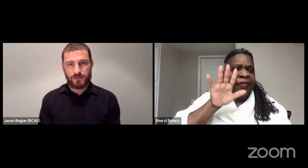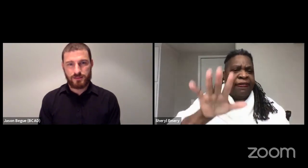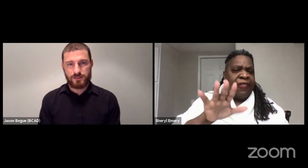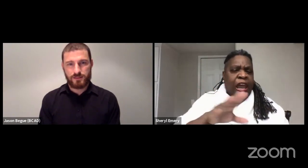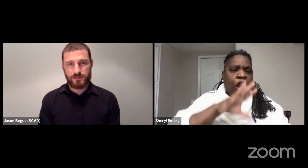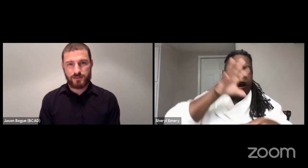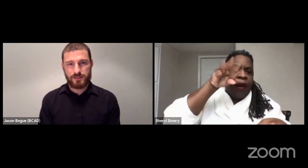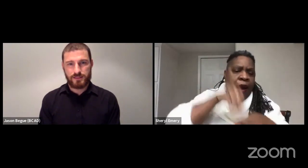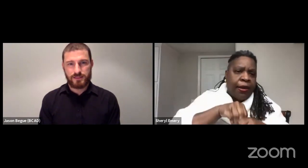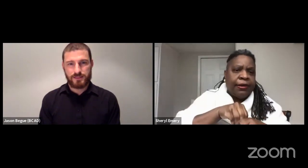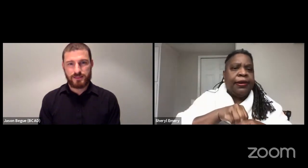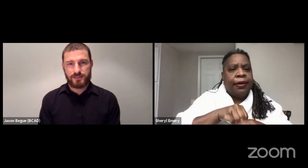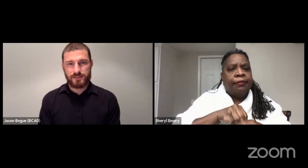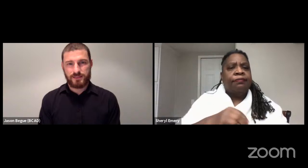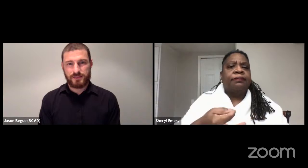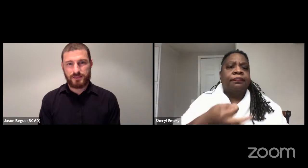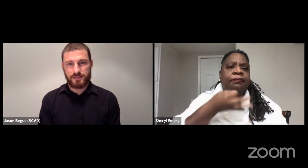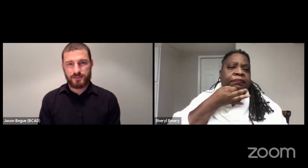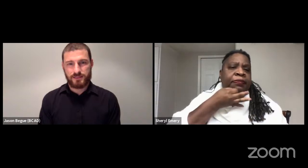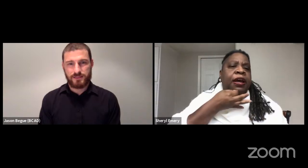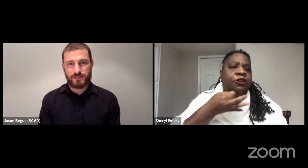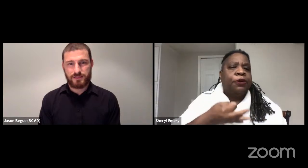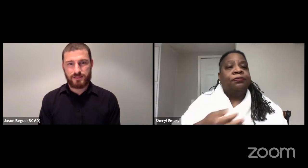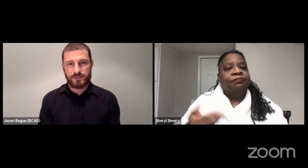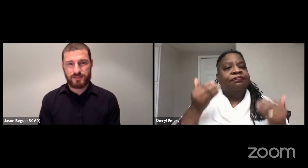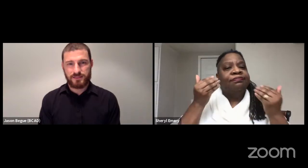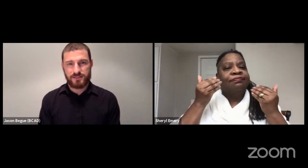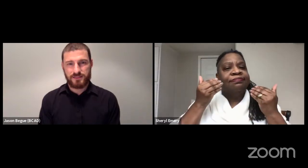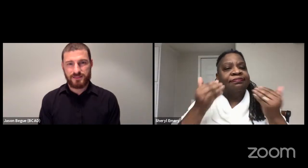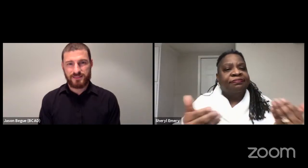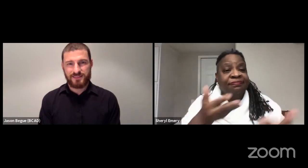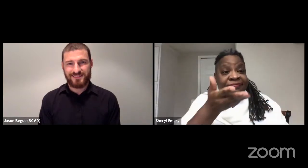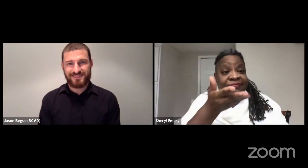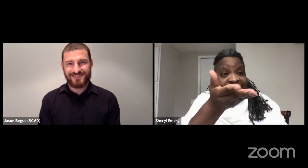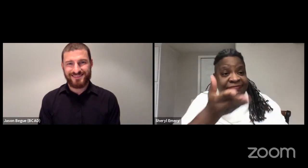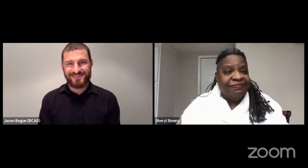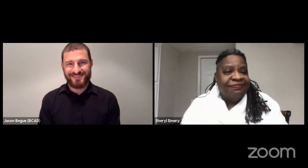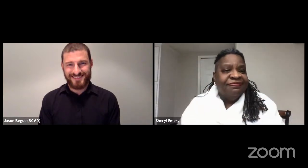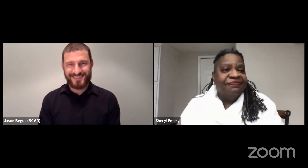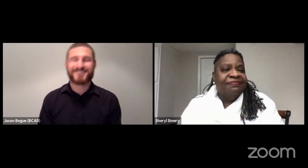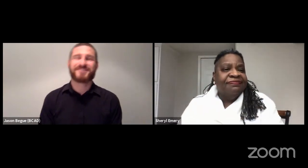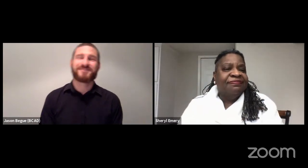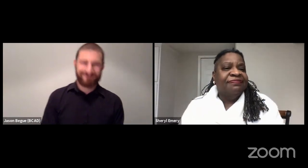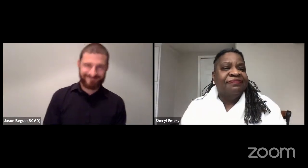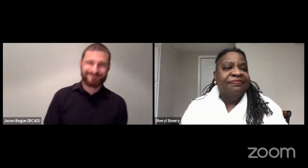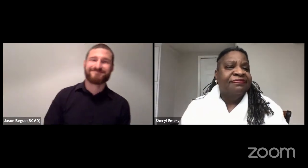interpreters with RID. They were heavily involved and we heavily relied on their expertise.